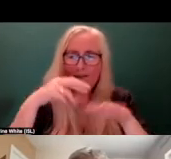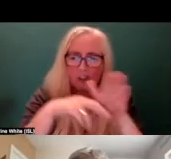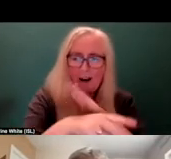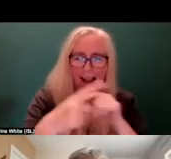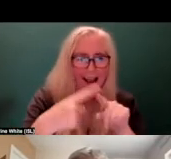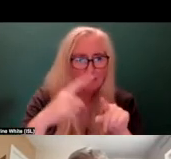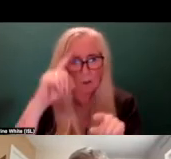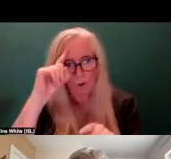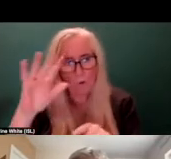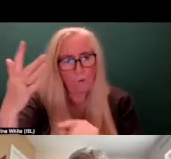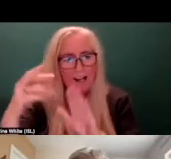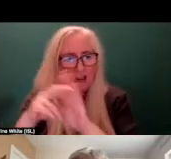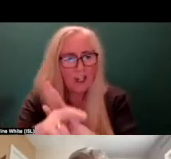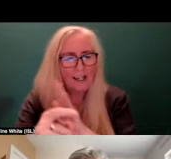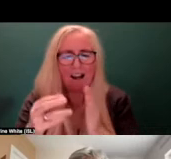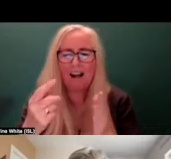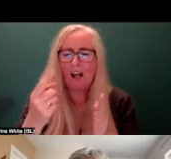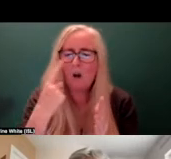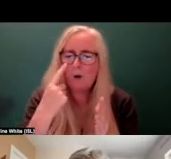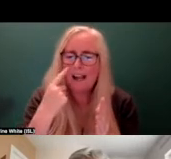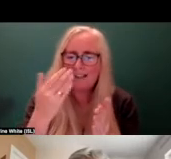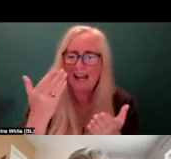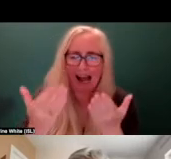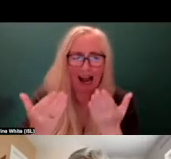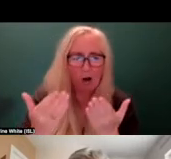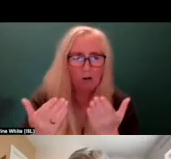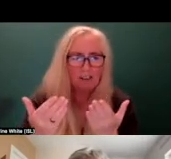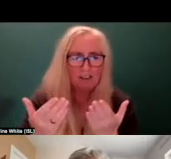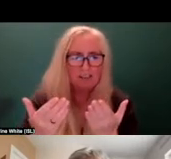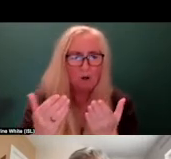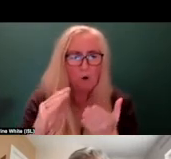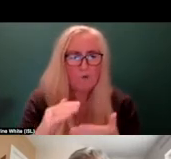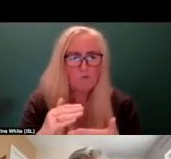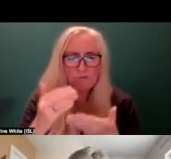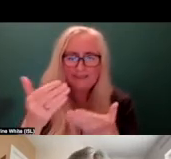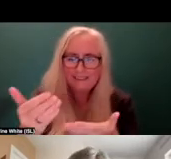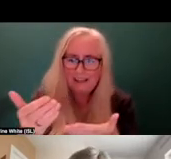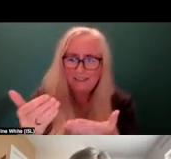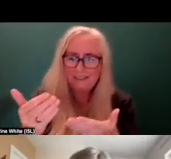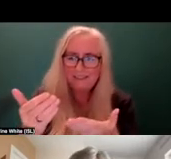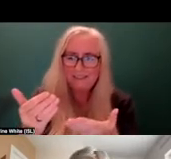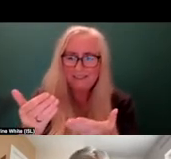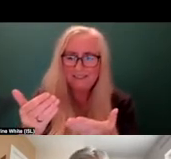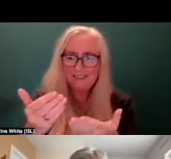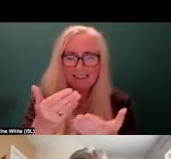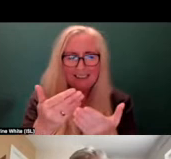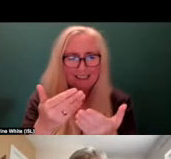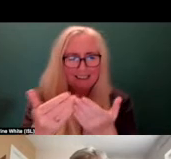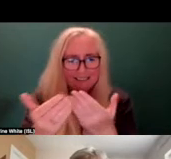"Older and Wiser", to try and find ways of -- and present some ways of tackling